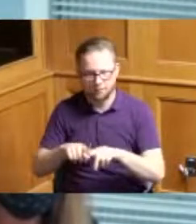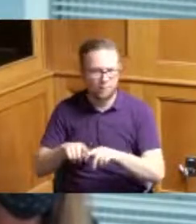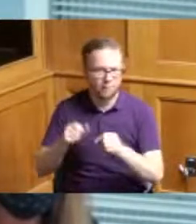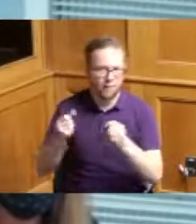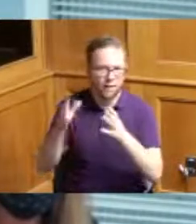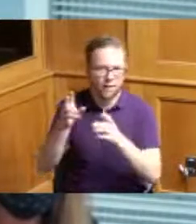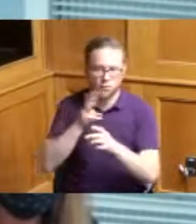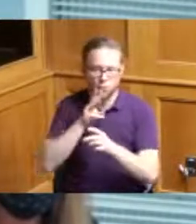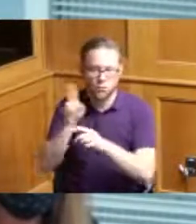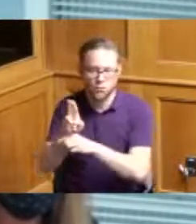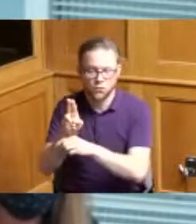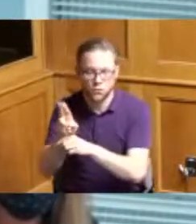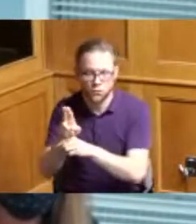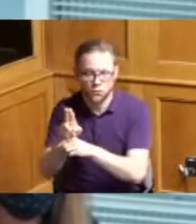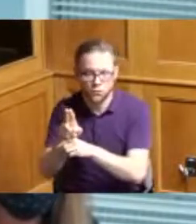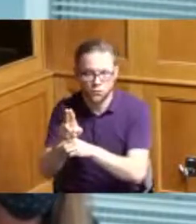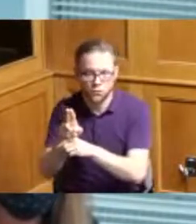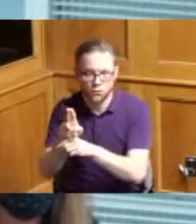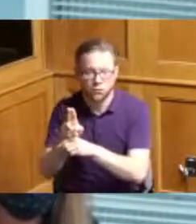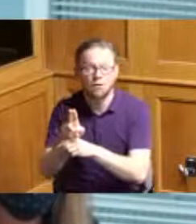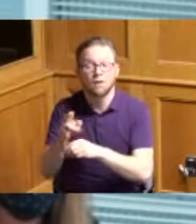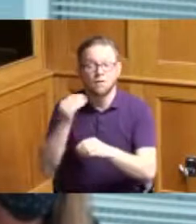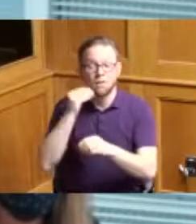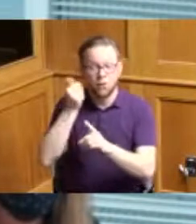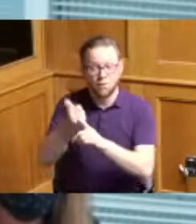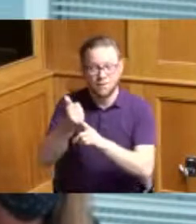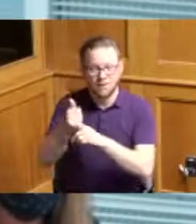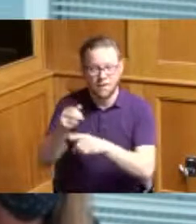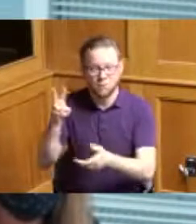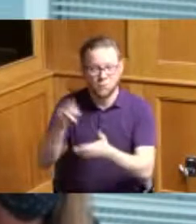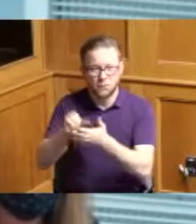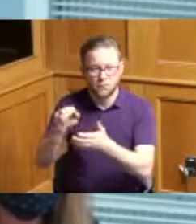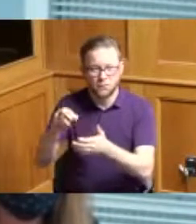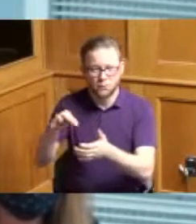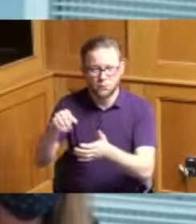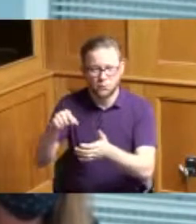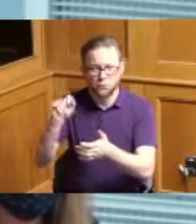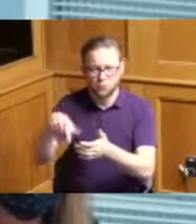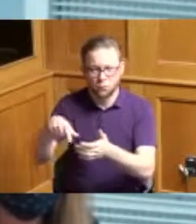while their home is still only about two thousand square feet of impervious area contrast that with